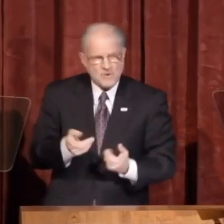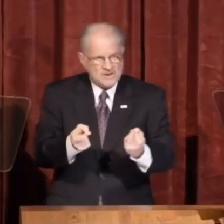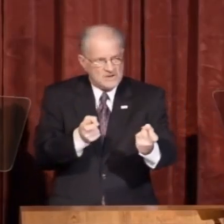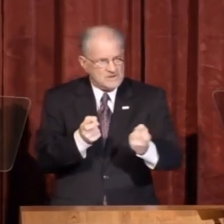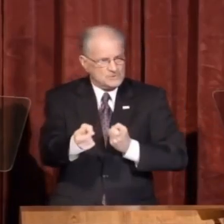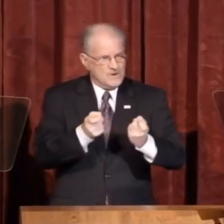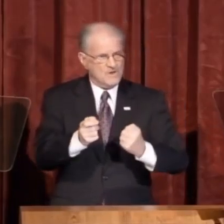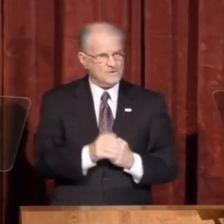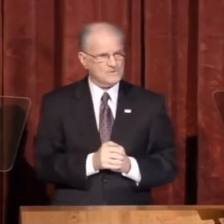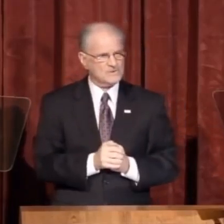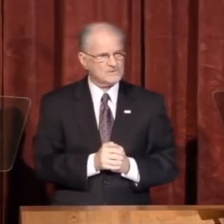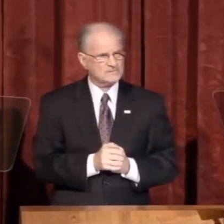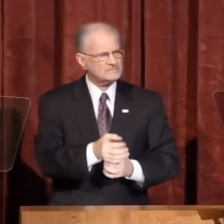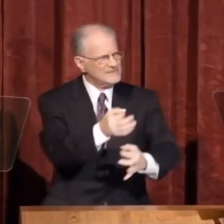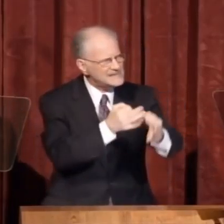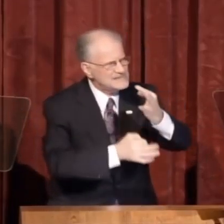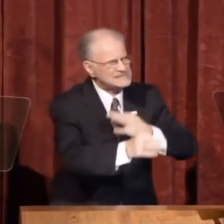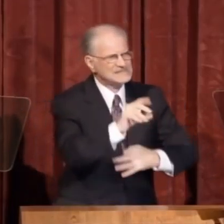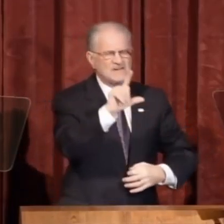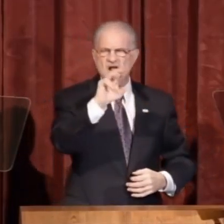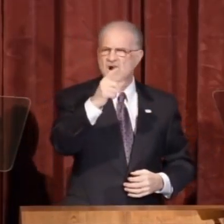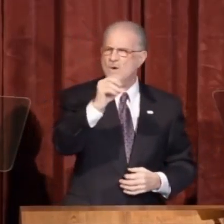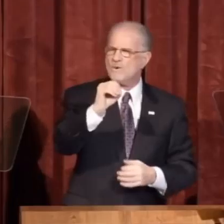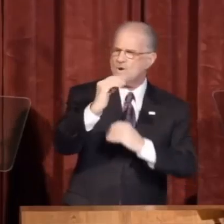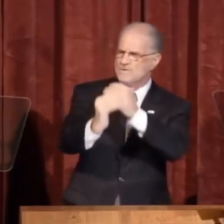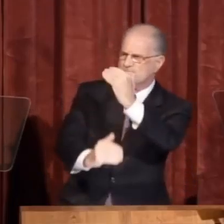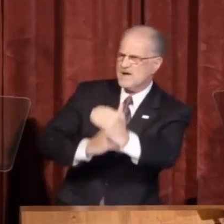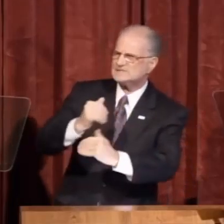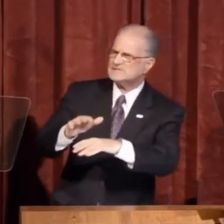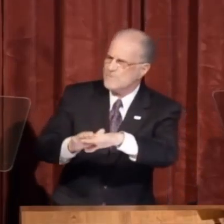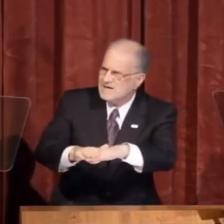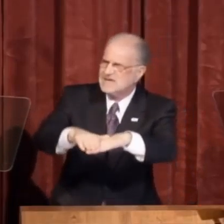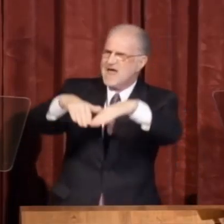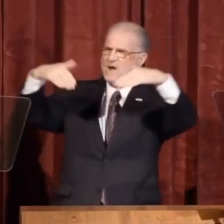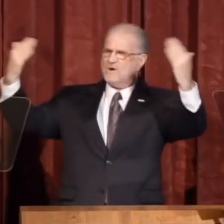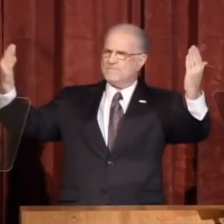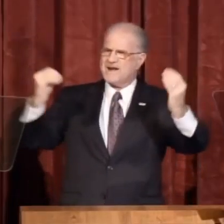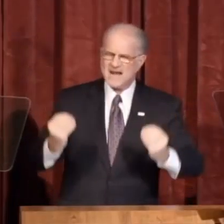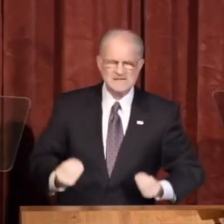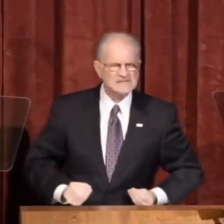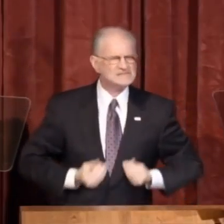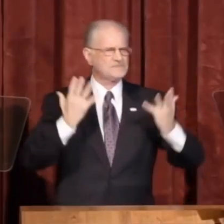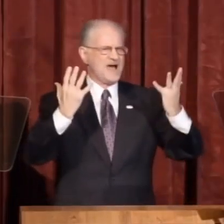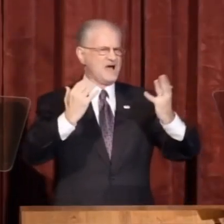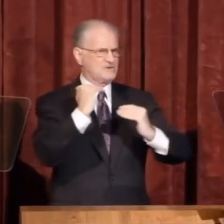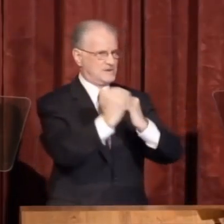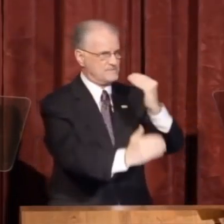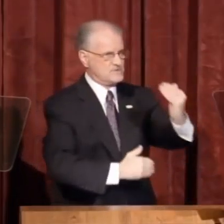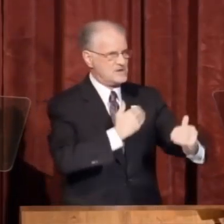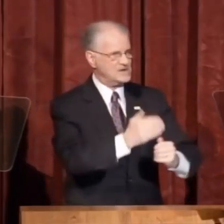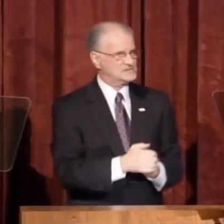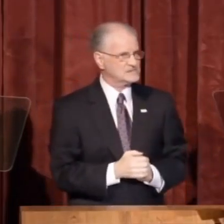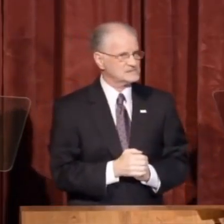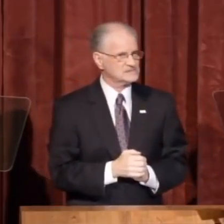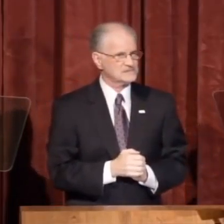we took them to heart with respect. Over 2,000 opinions were expressed in the process.